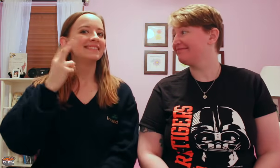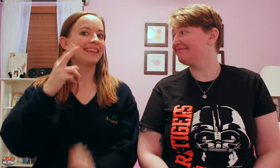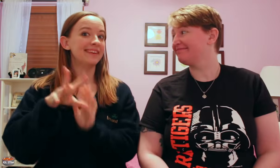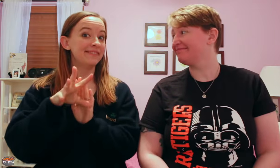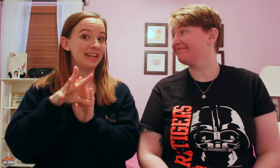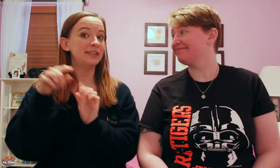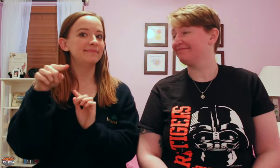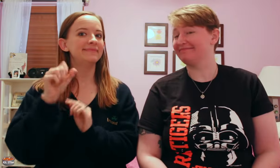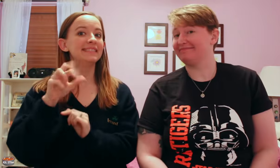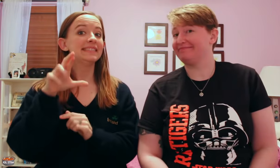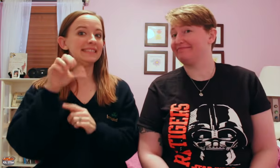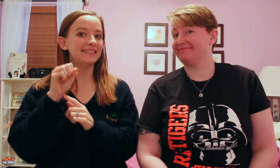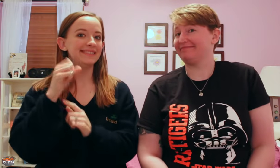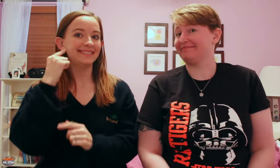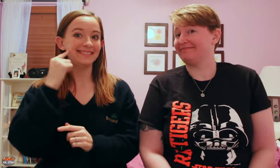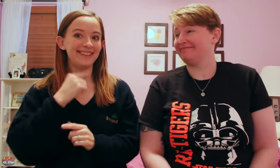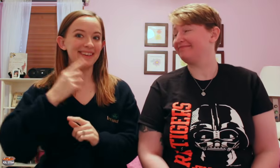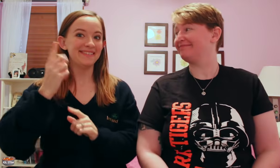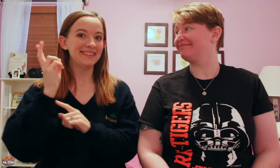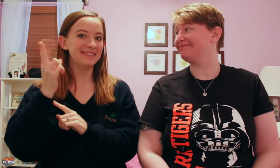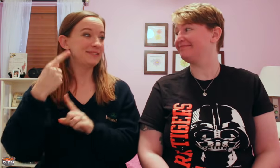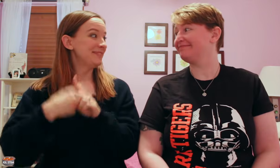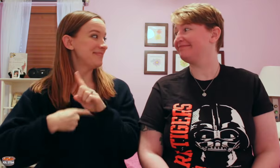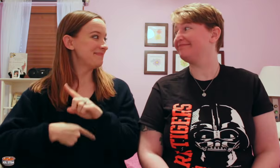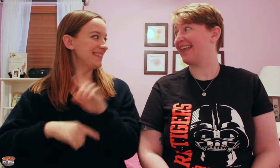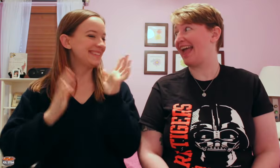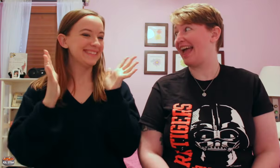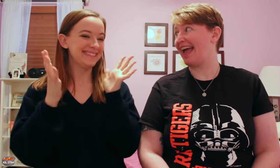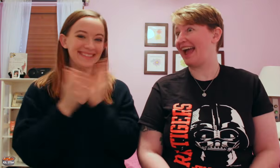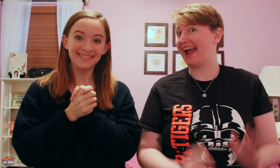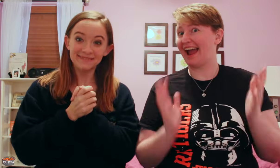This is our second video in our series for Deaf History Month!